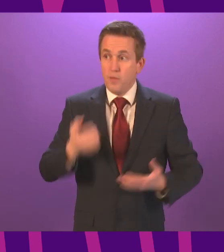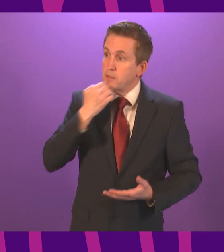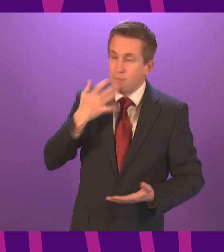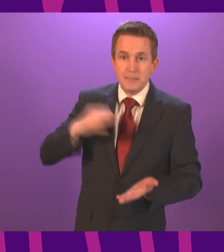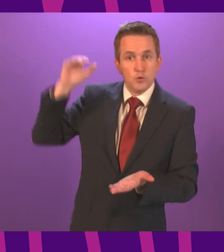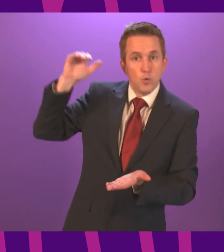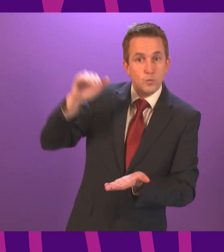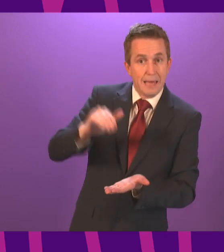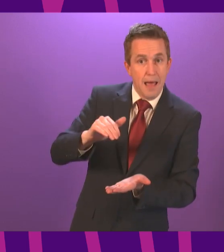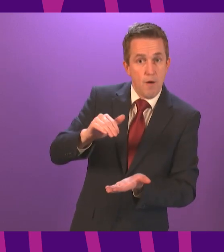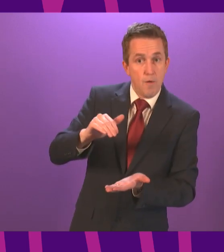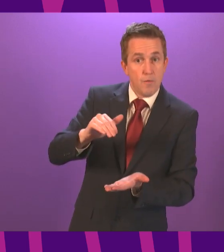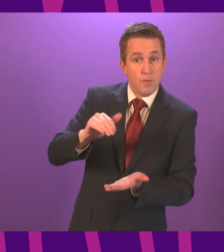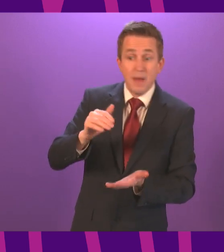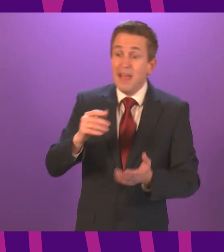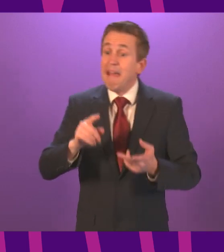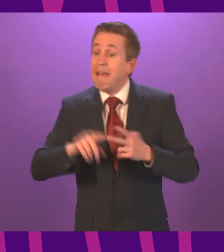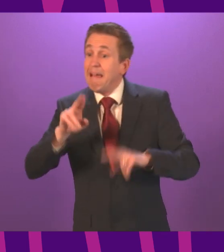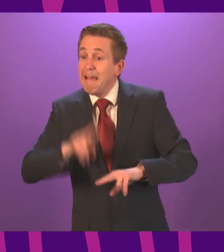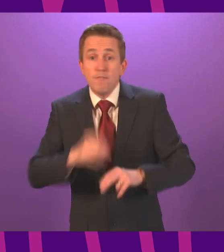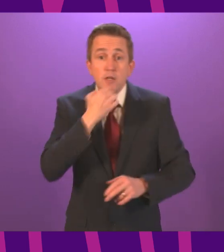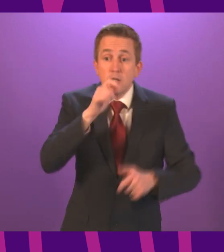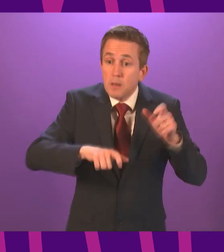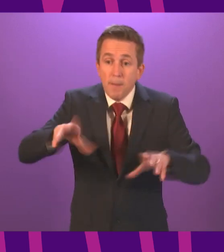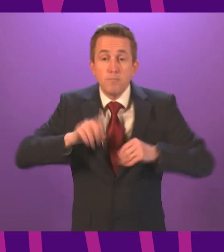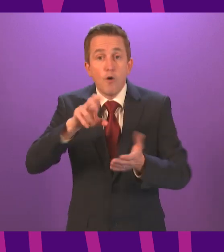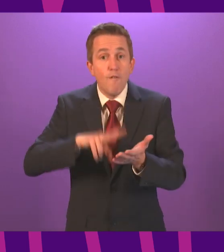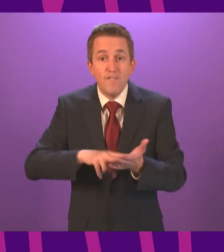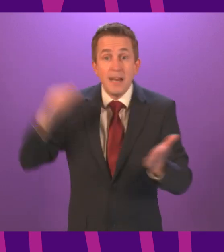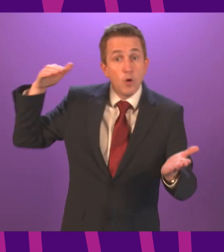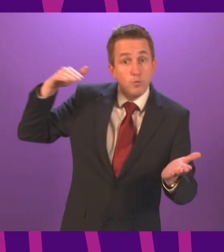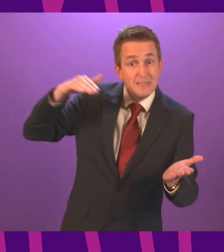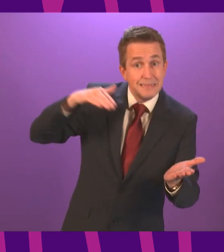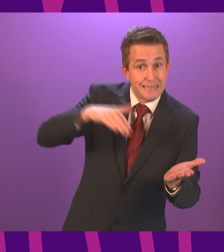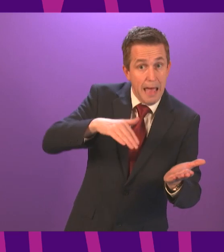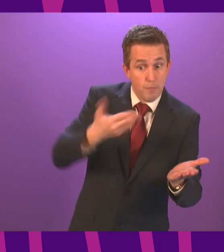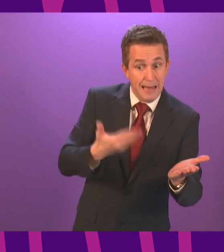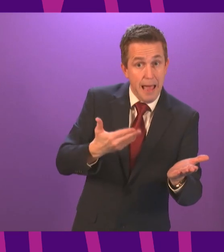there are fewer people in the population who have Covid, by definition there will be a